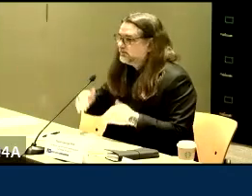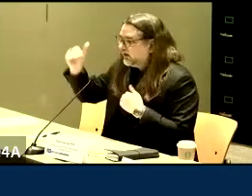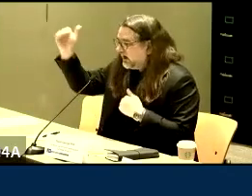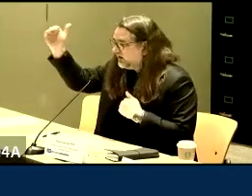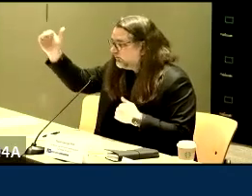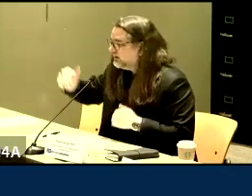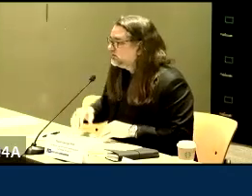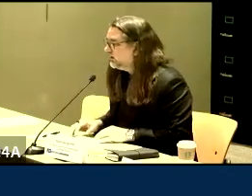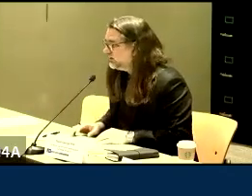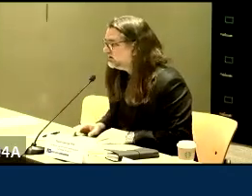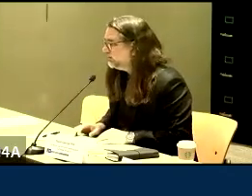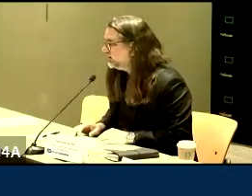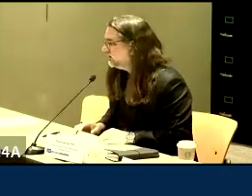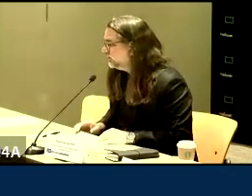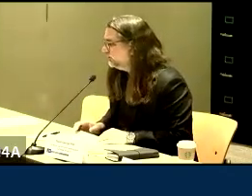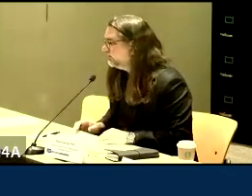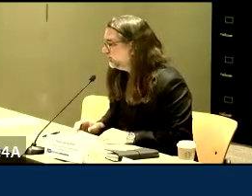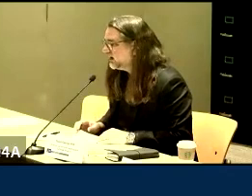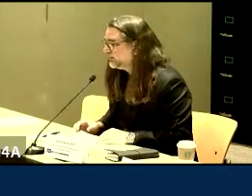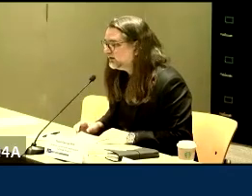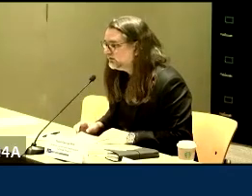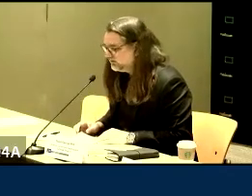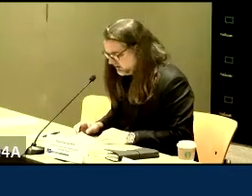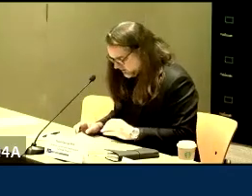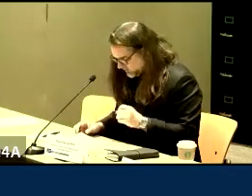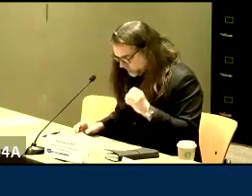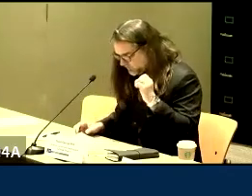That's about halfway to where we need to be to be fully operational going forward.